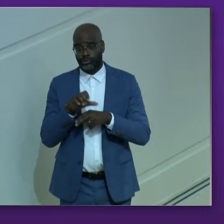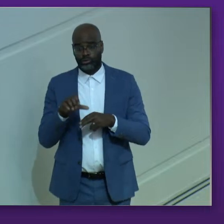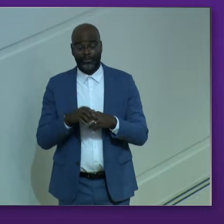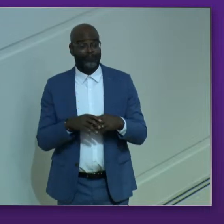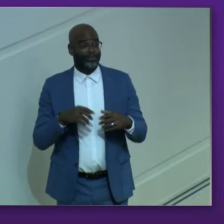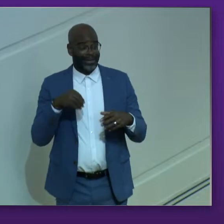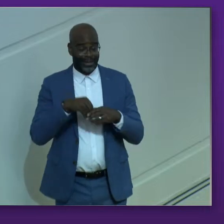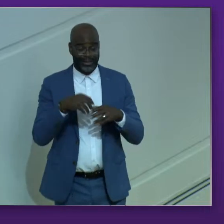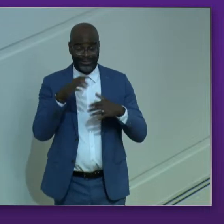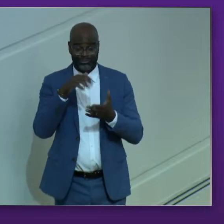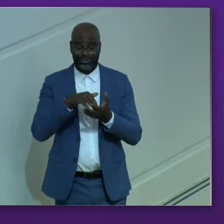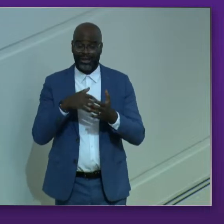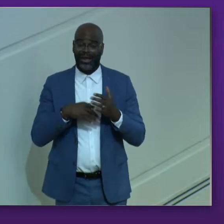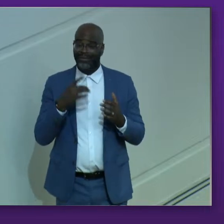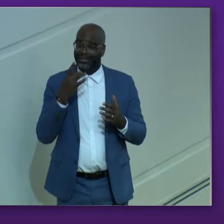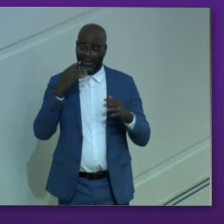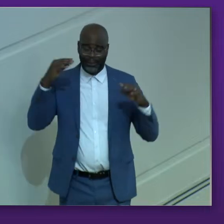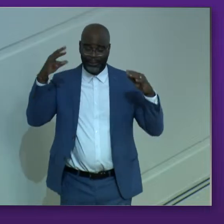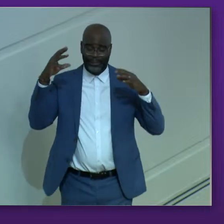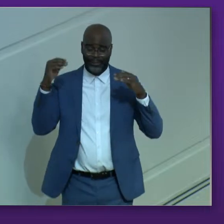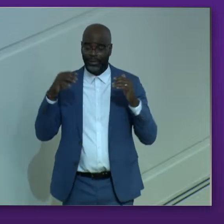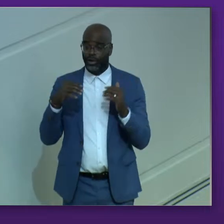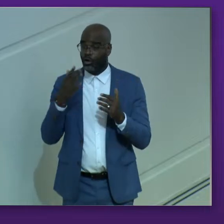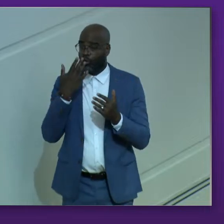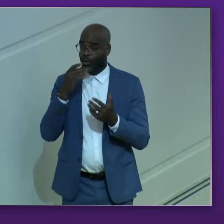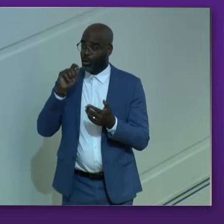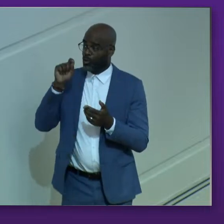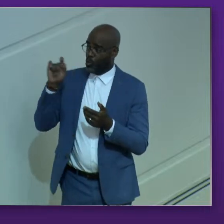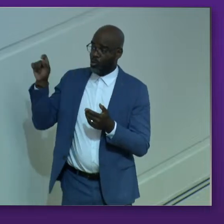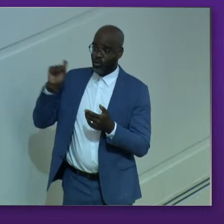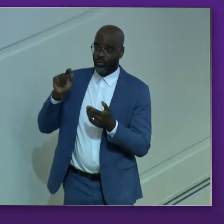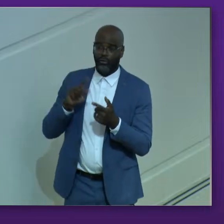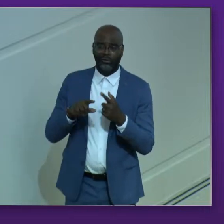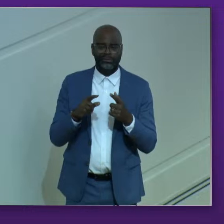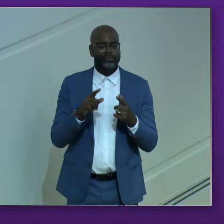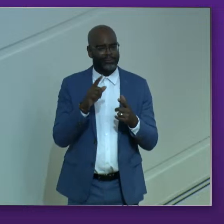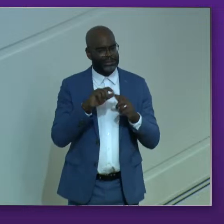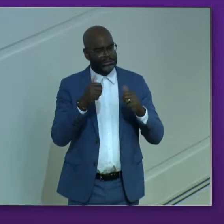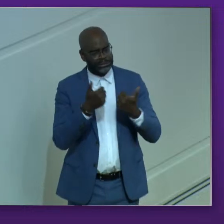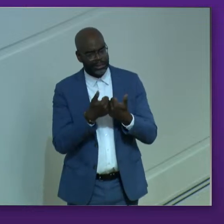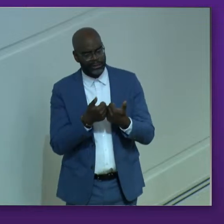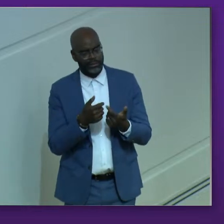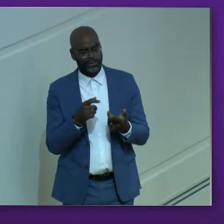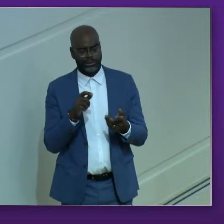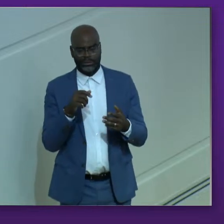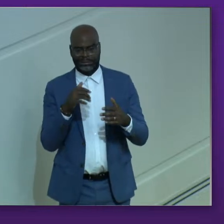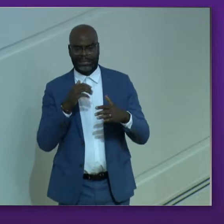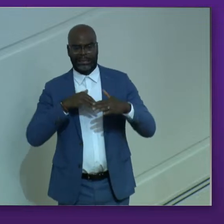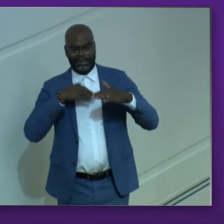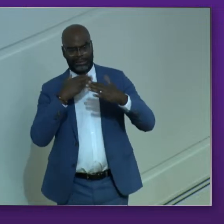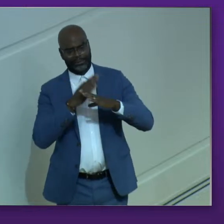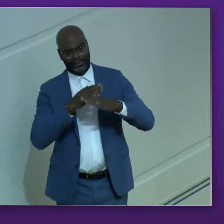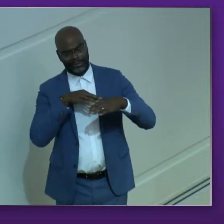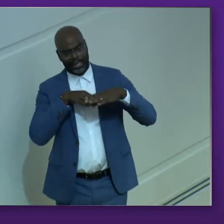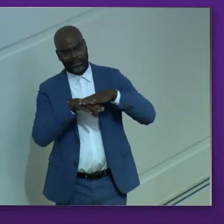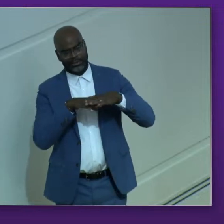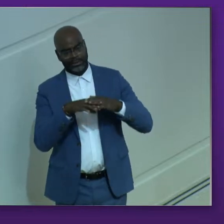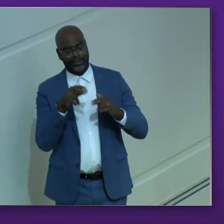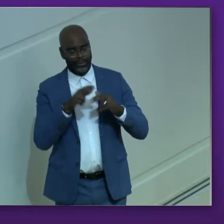TRANSFORM THEIR SPACE AND MARKETING PRACTICES. STUDENT STUDY AND BEING BEANBAGS RUGS AS WELL AS AT TABLES AND